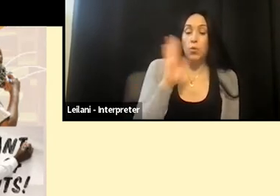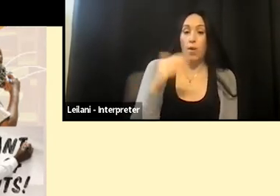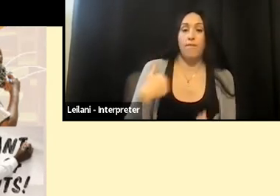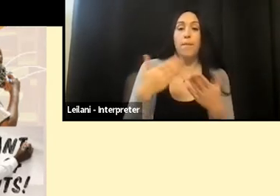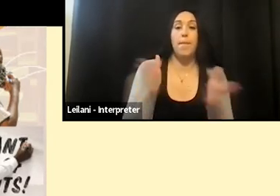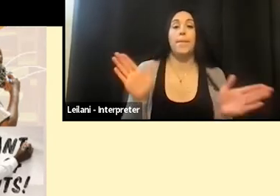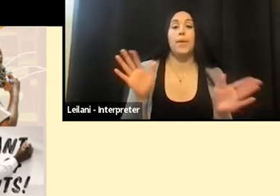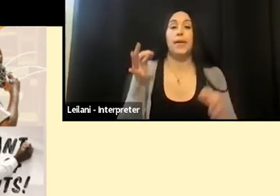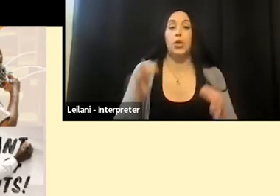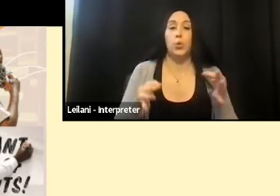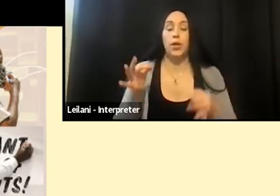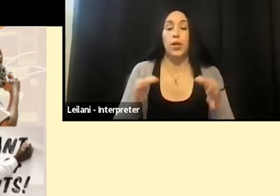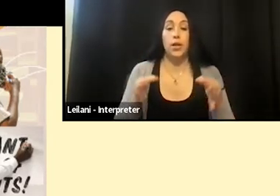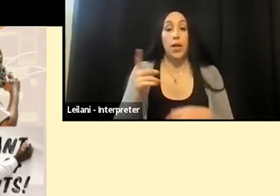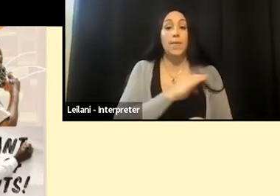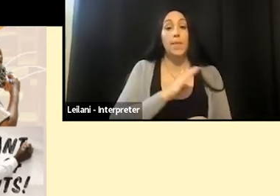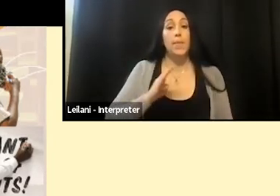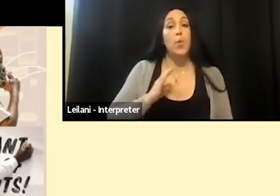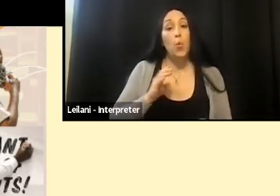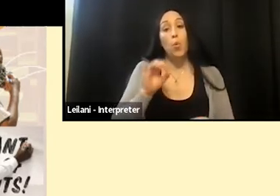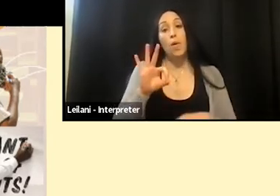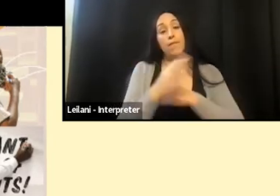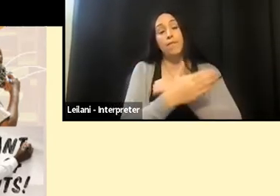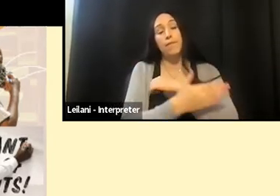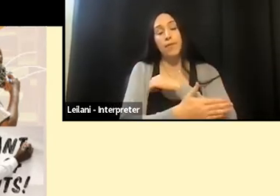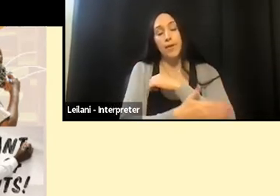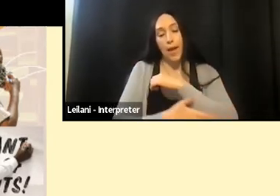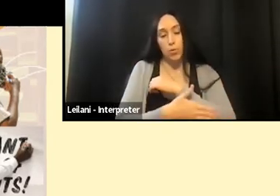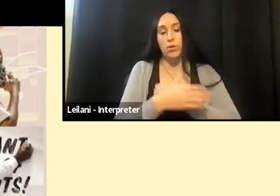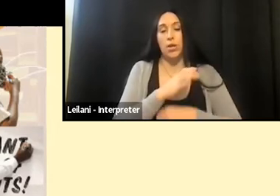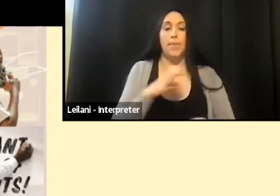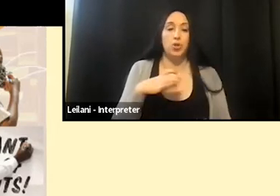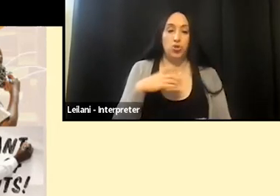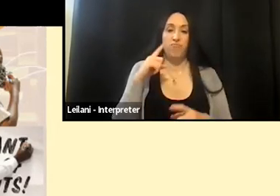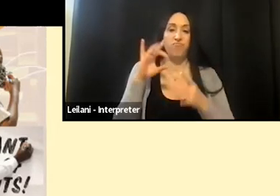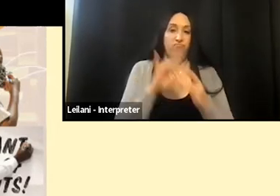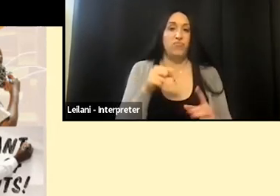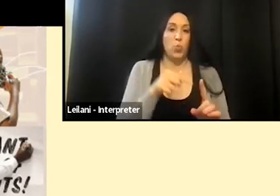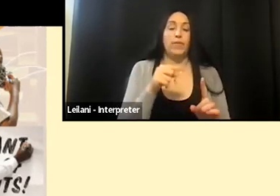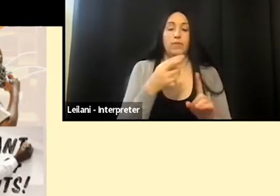at the Board of County Commission on the Tenant Bill of Rights. We encourage all of you who want to participate